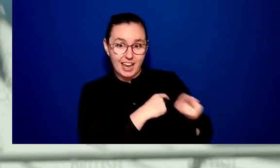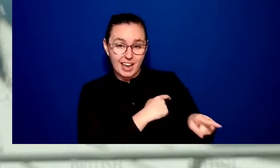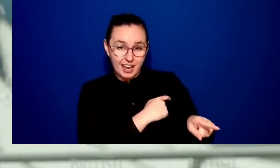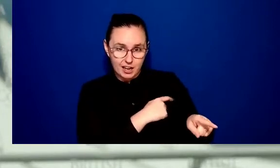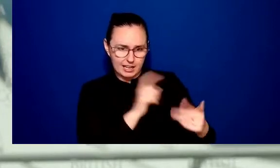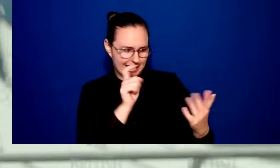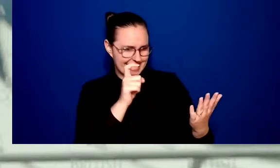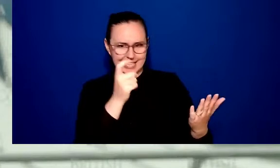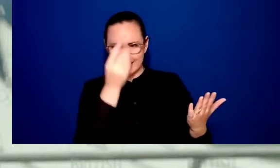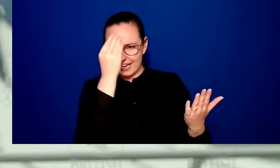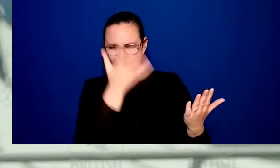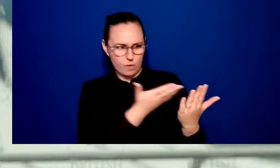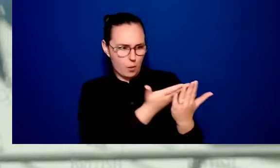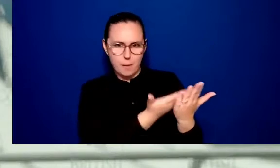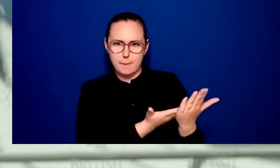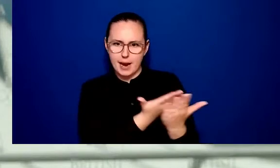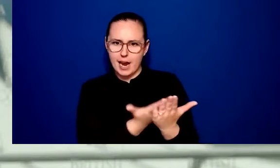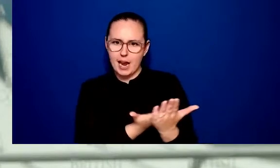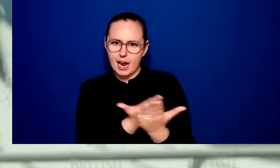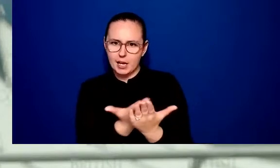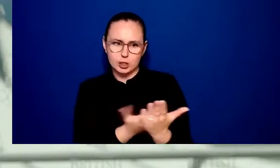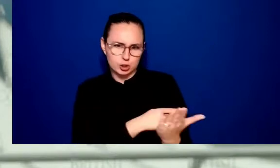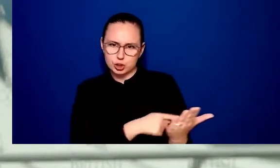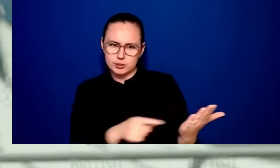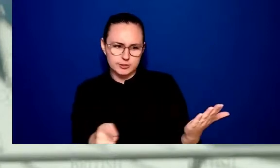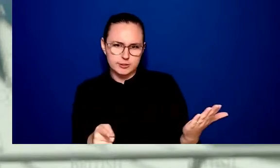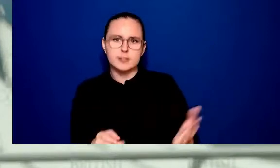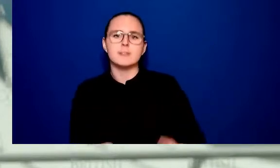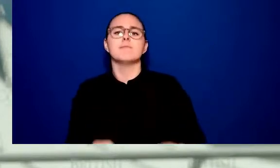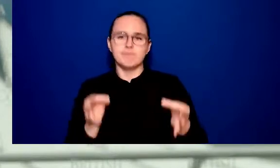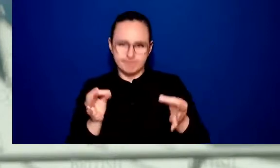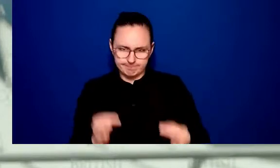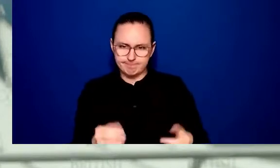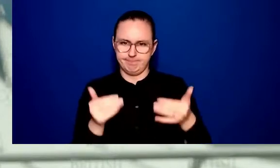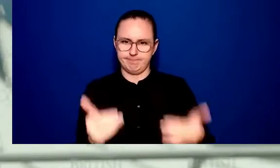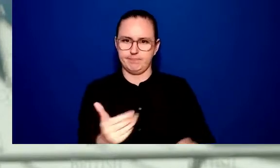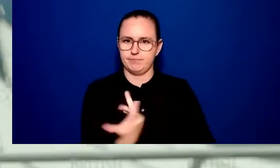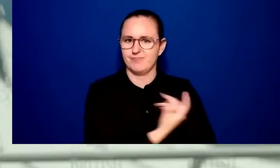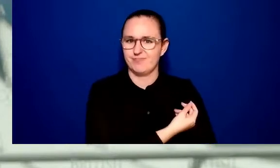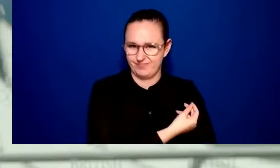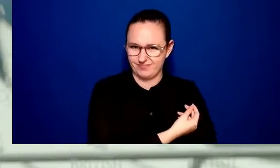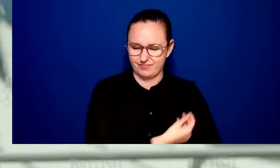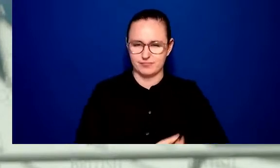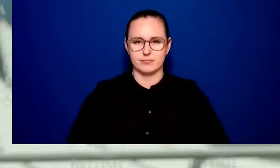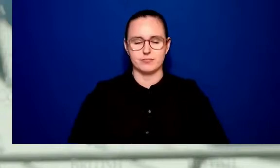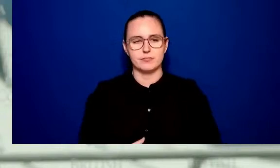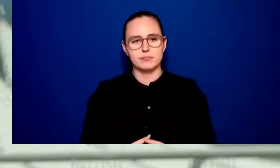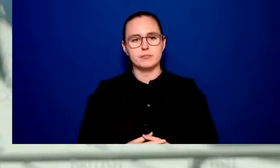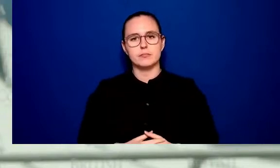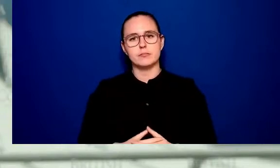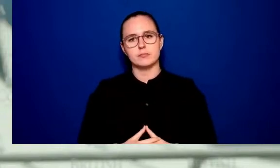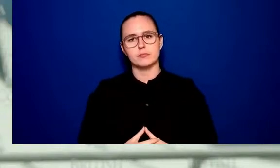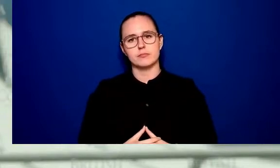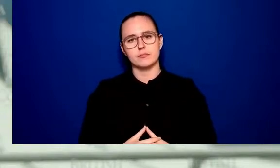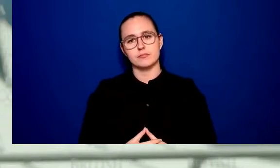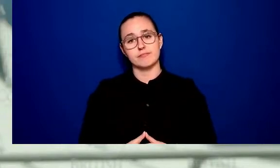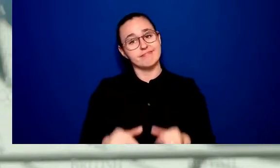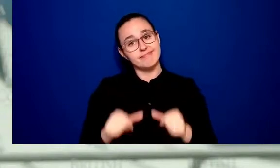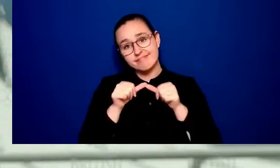thankfully, are making the right decision, which is to protect themselves and their communities, So we need to